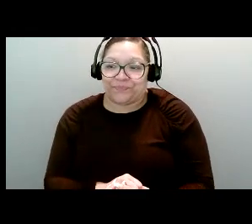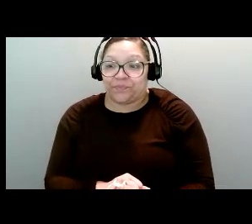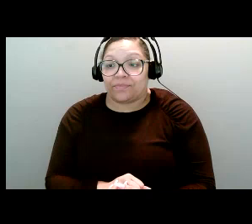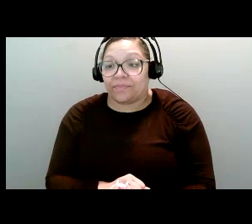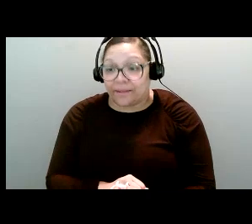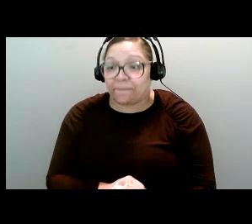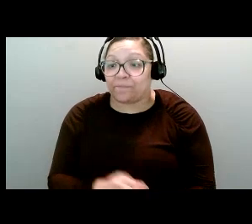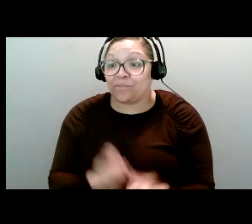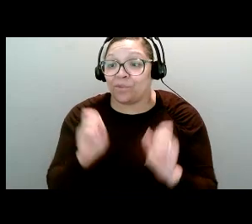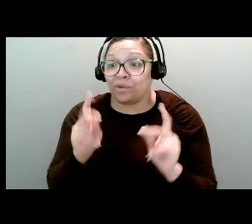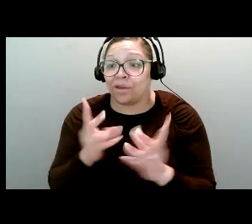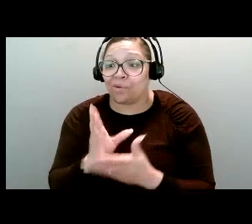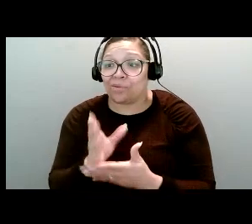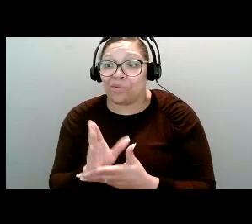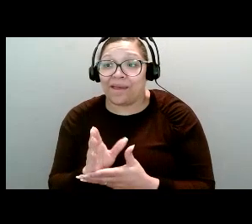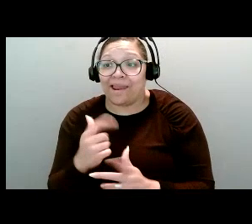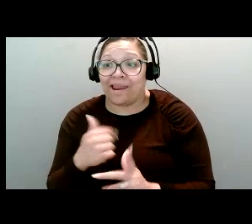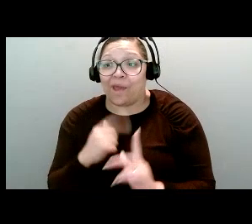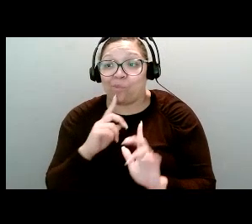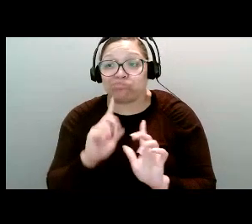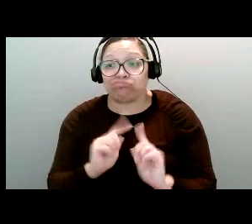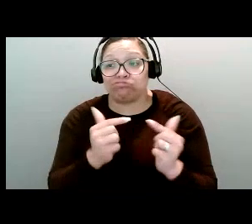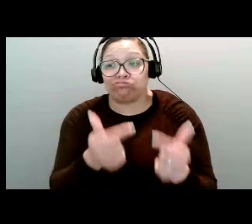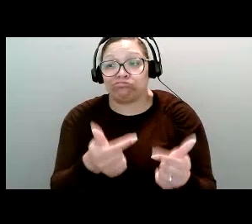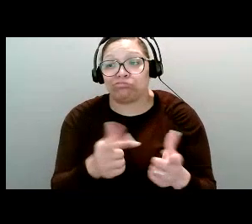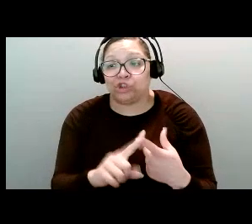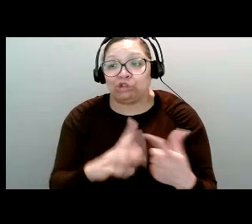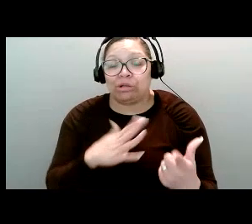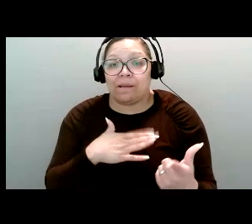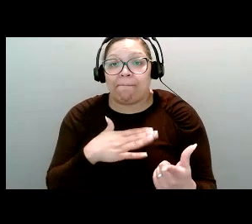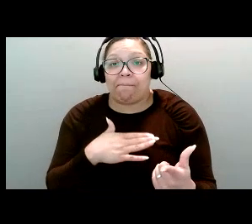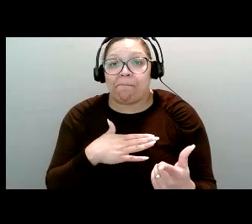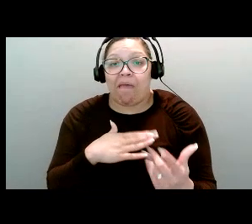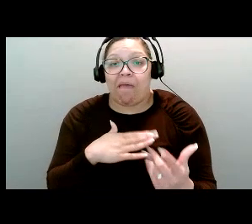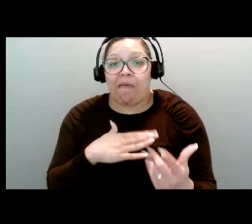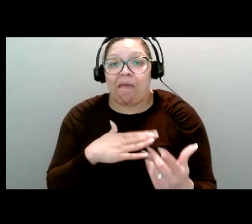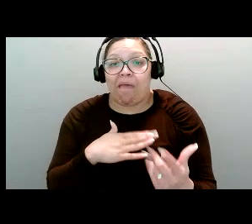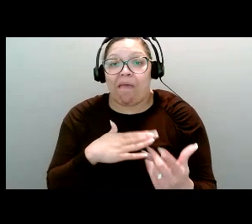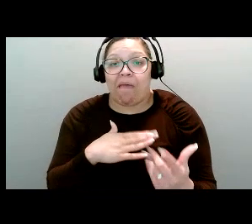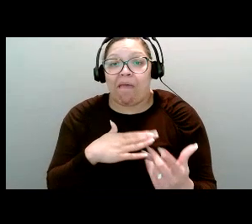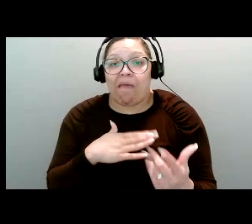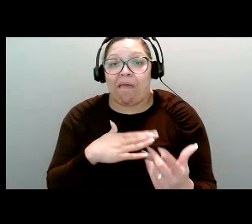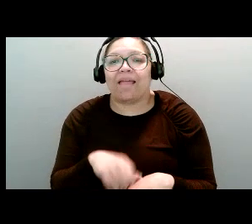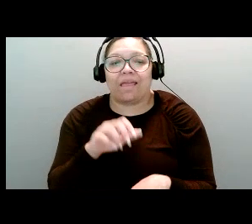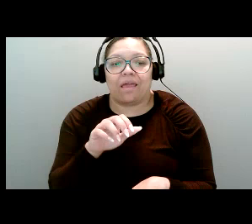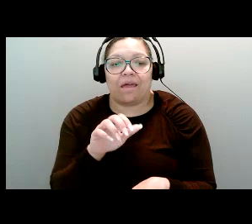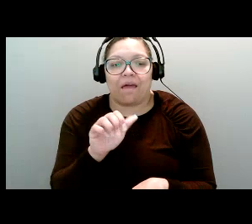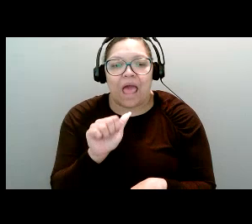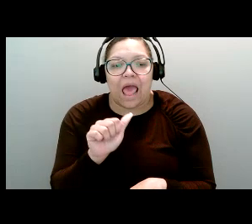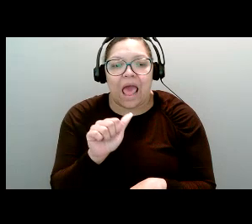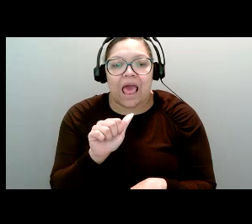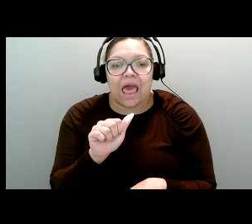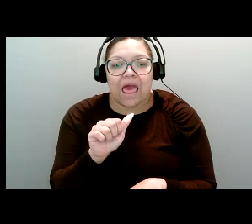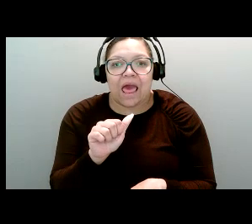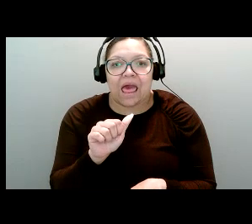All right, I'm going to turn it over to my my colleague, Elisa Kunz, who will go over what national heritage